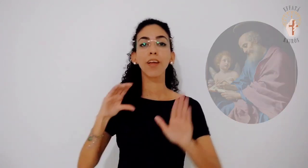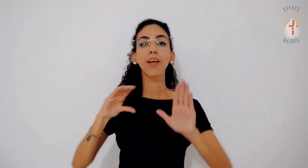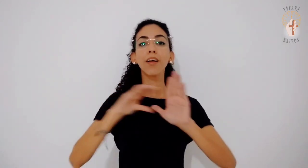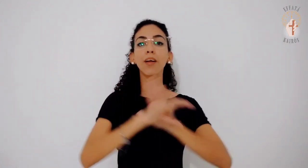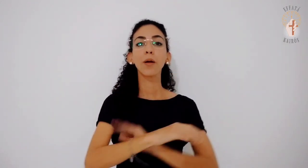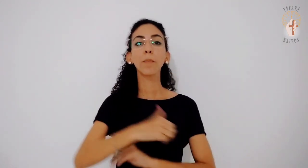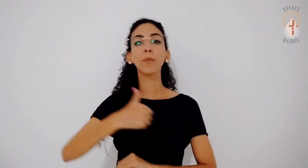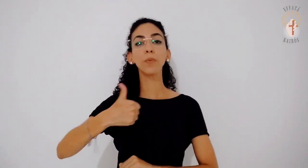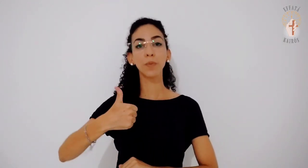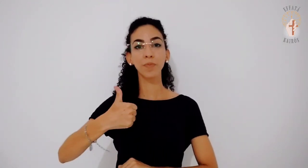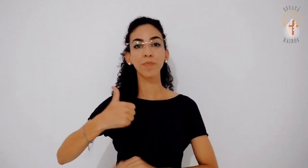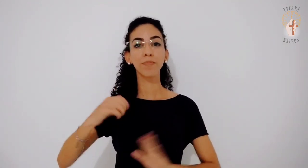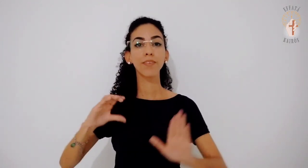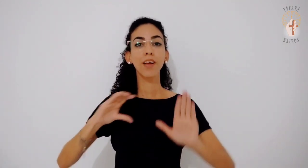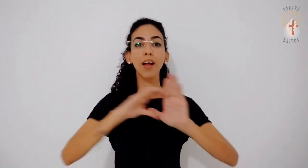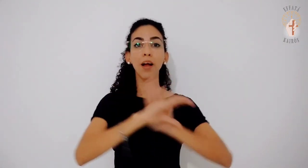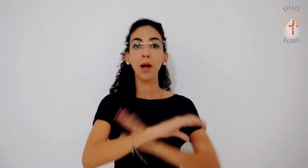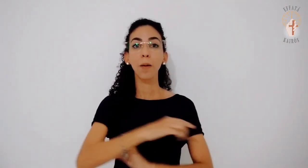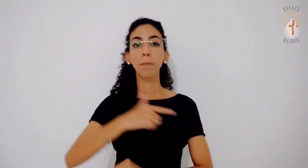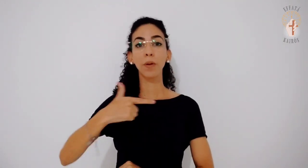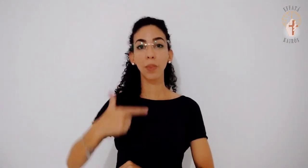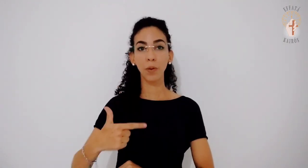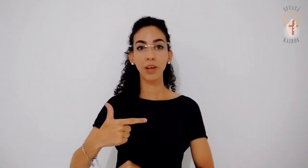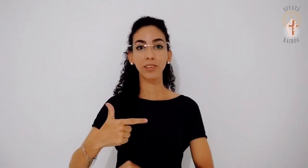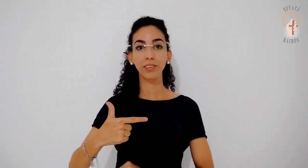Chapters 1 and 2